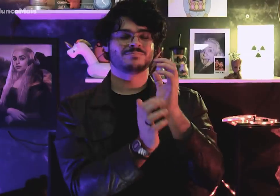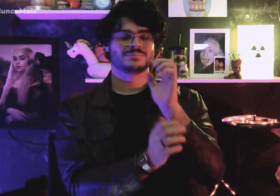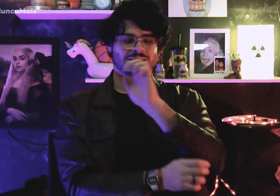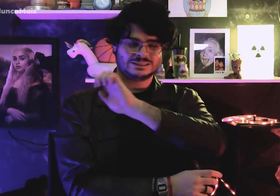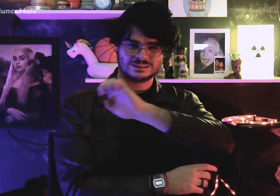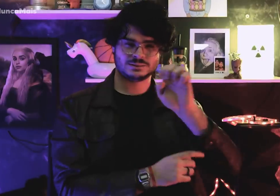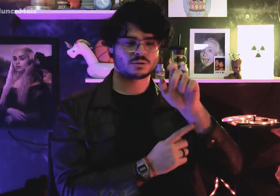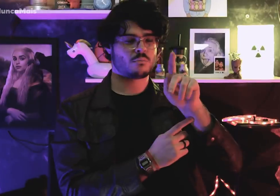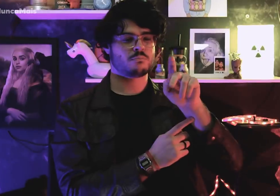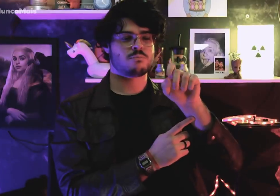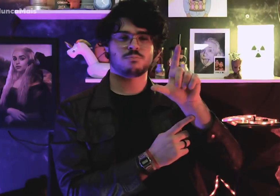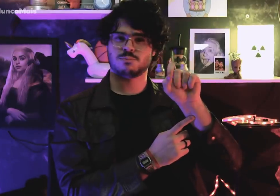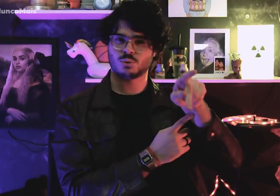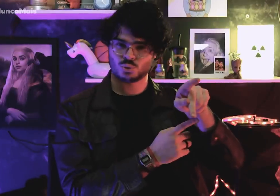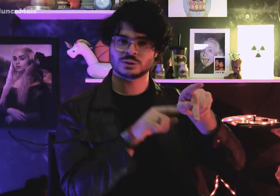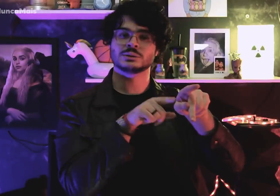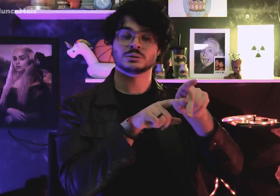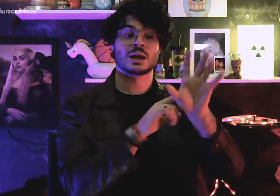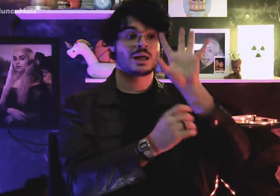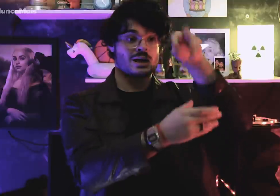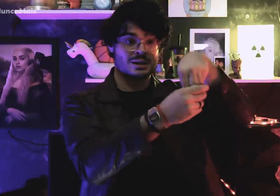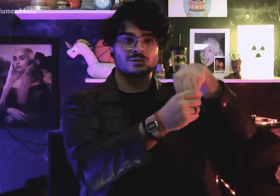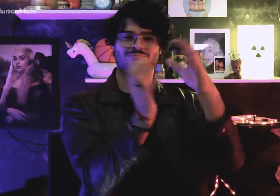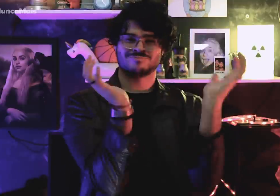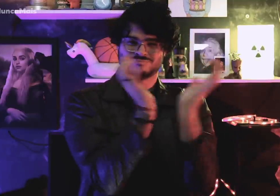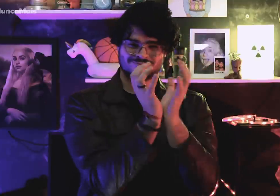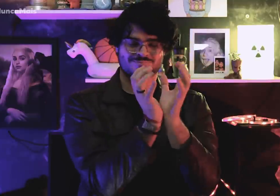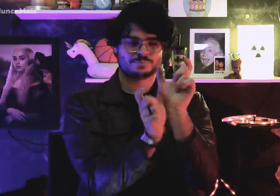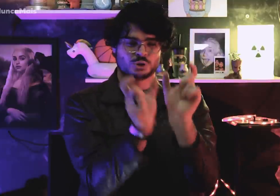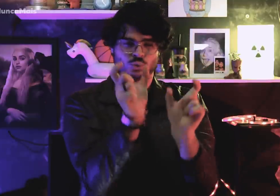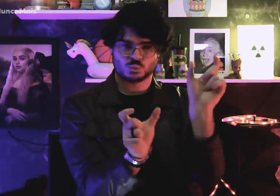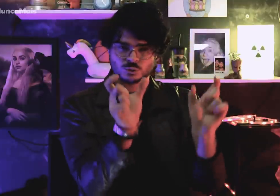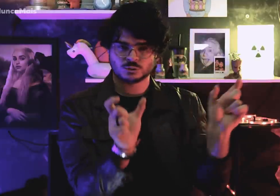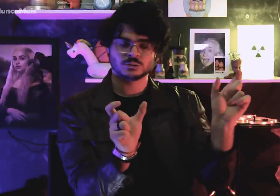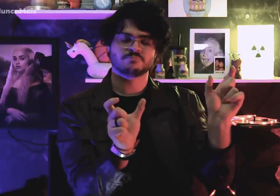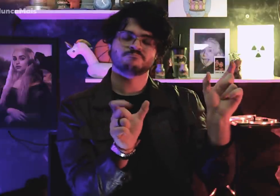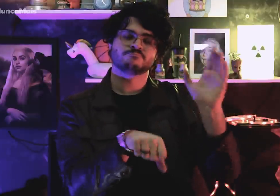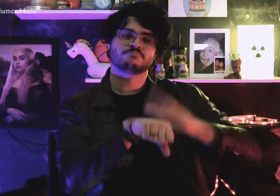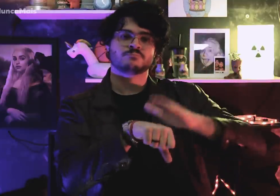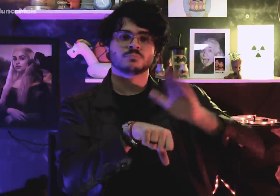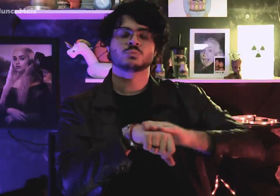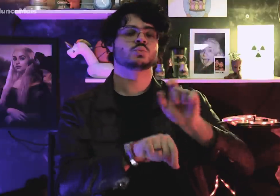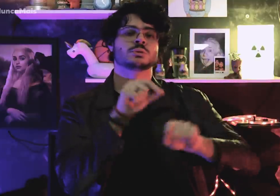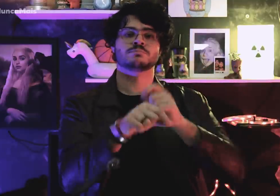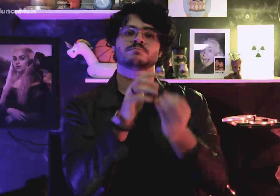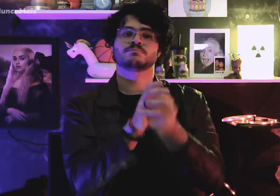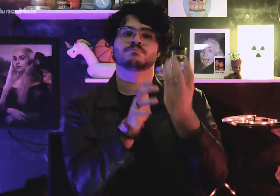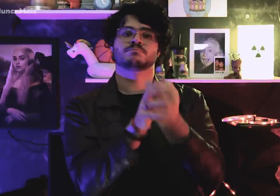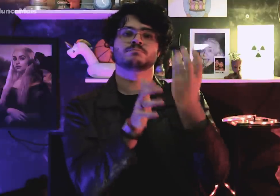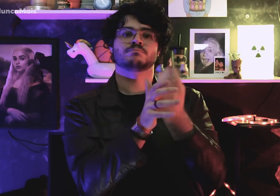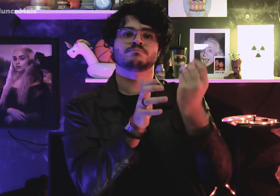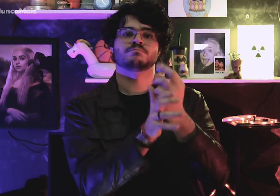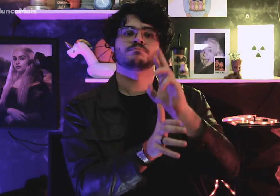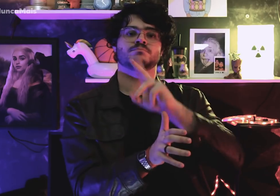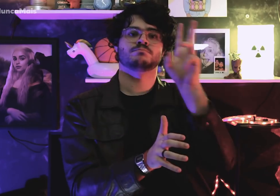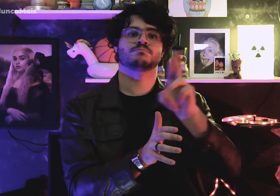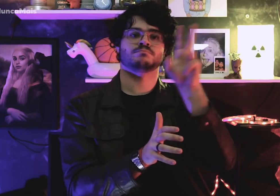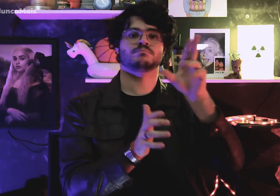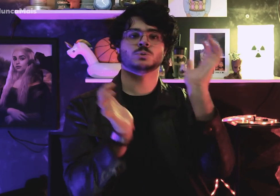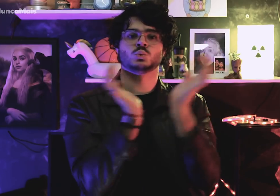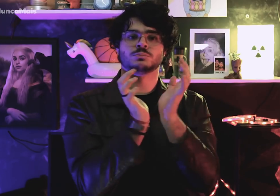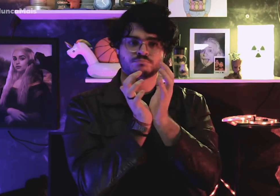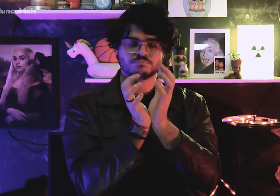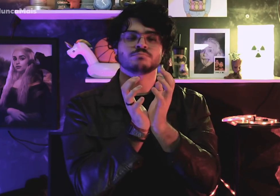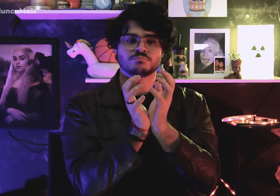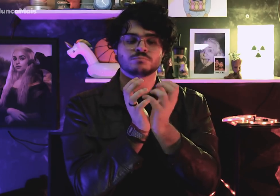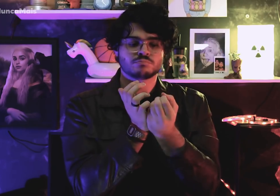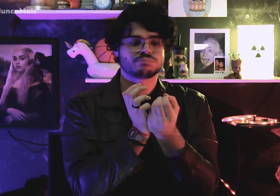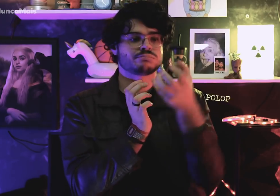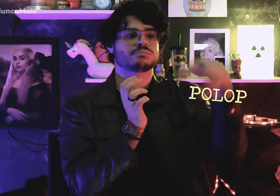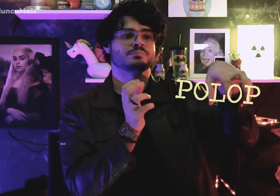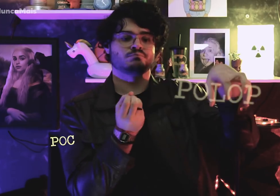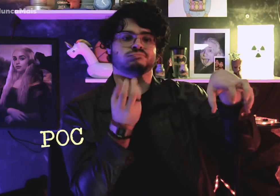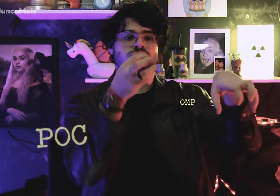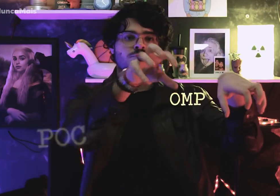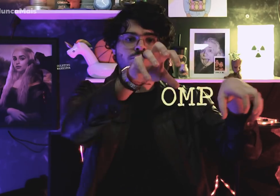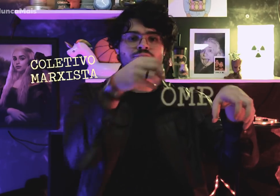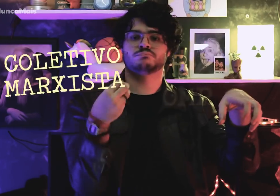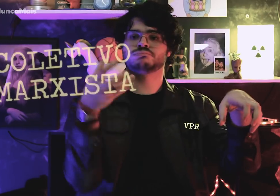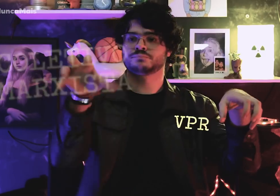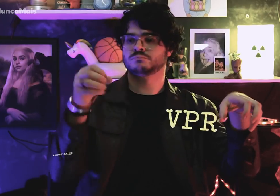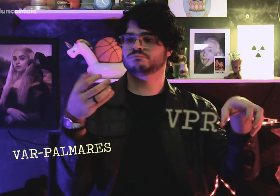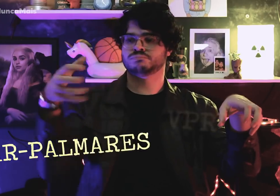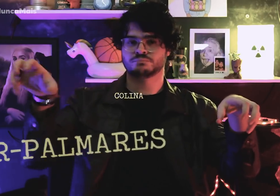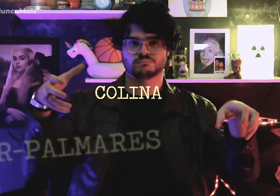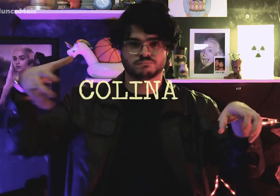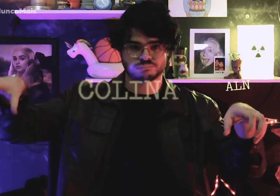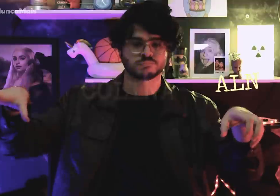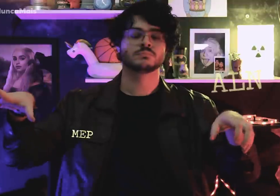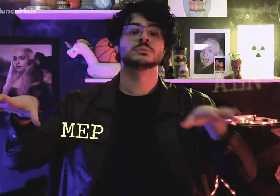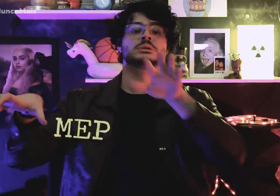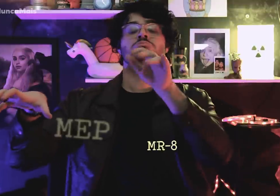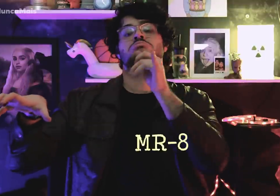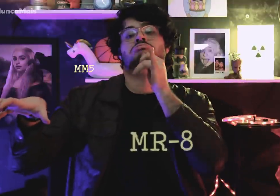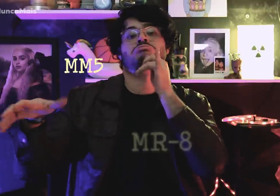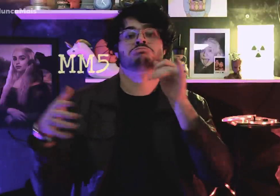The far-left organization POLOP, gave rise to several organizations, such as